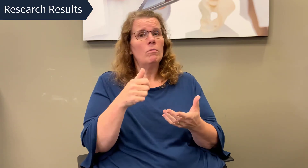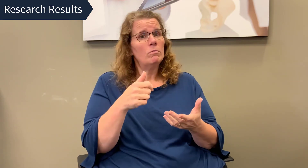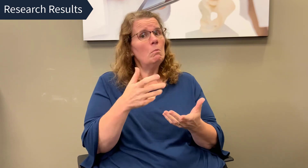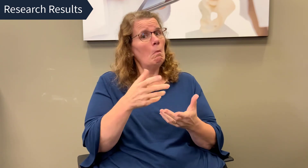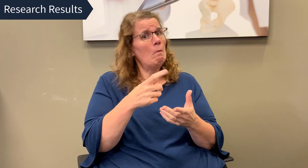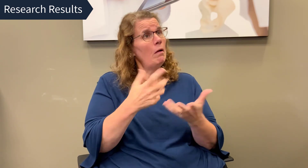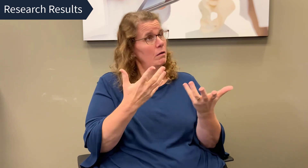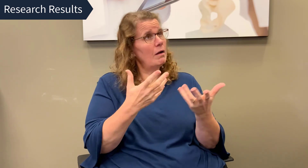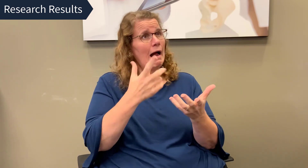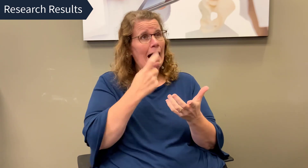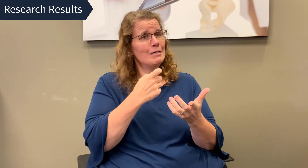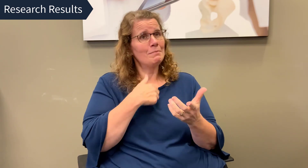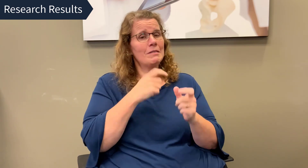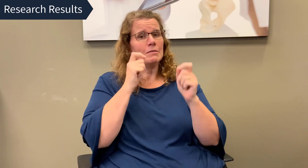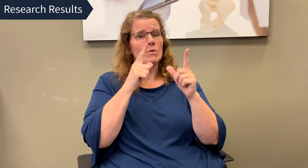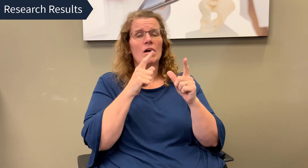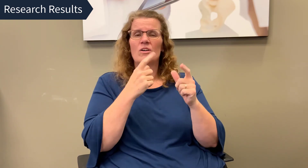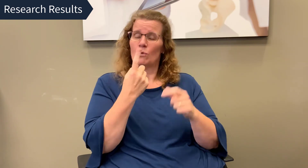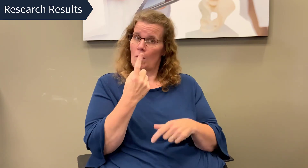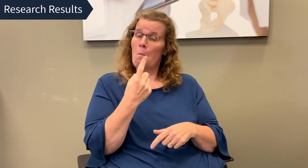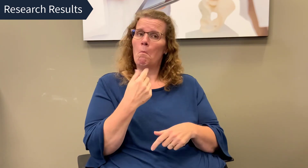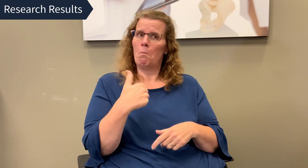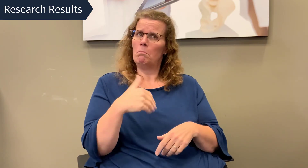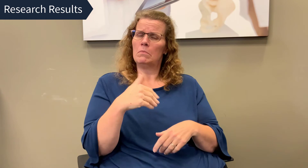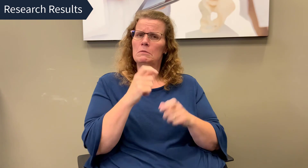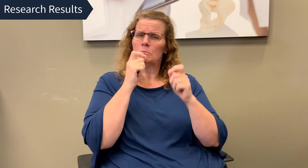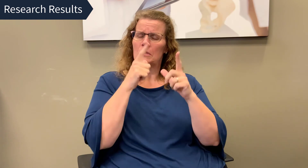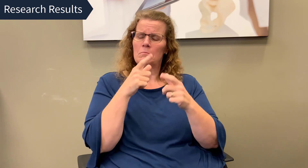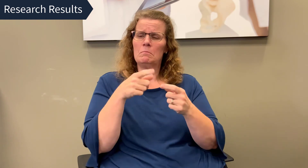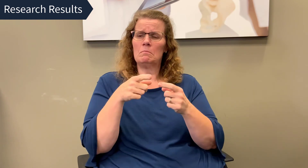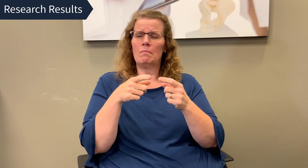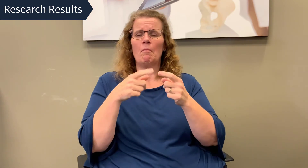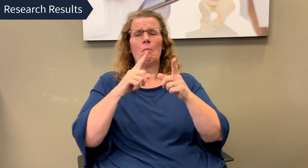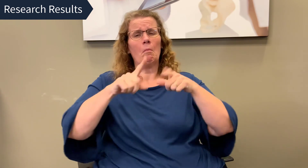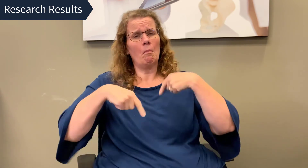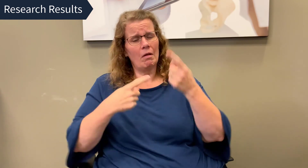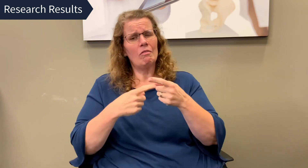associated with a request for interpreter services. You'd asked me